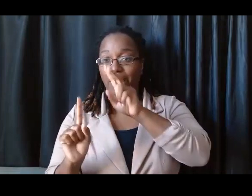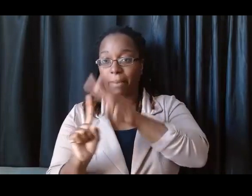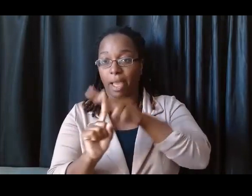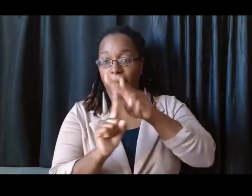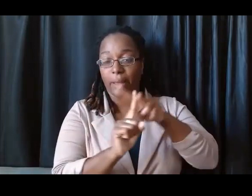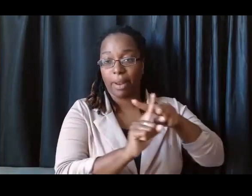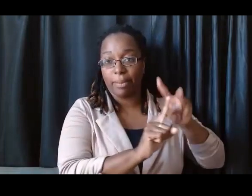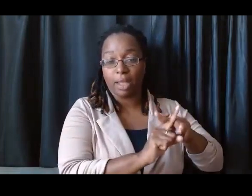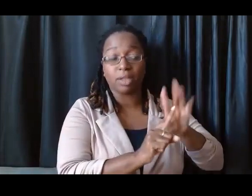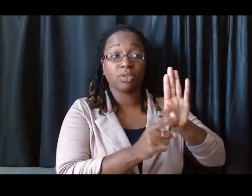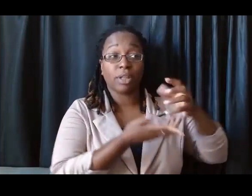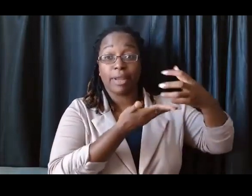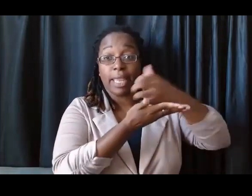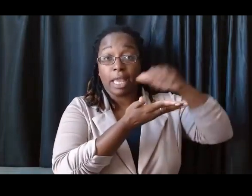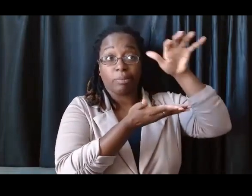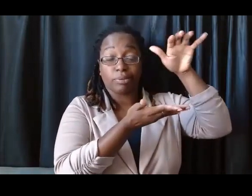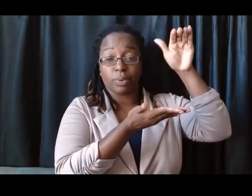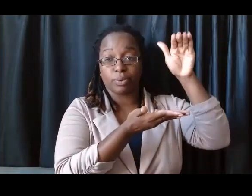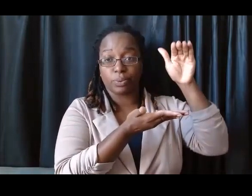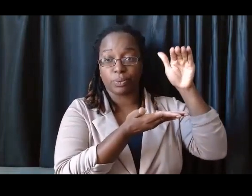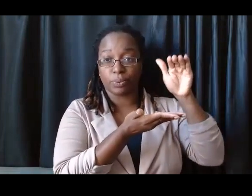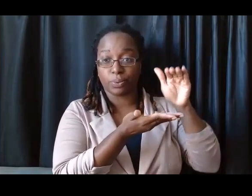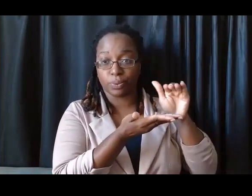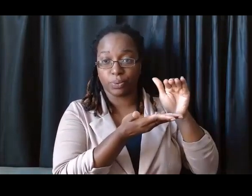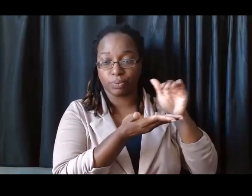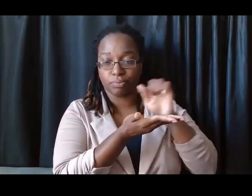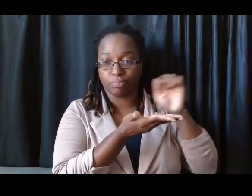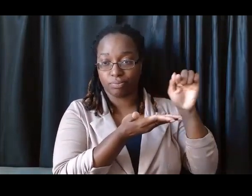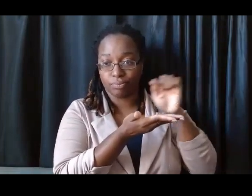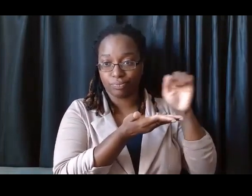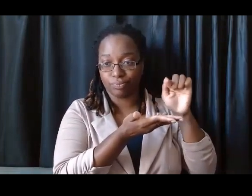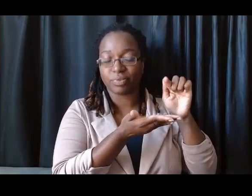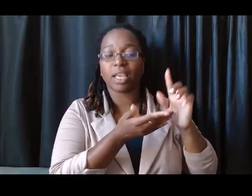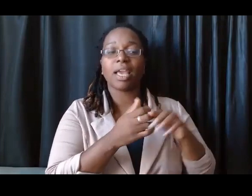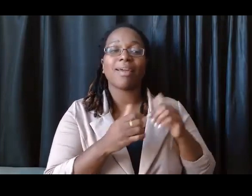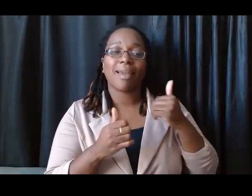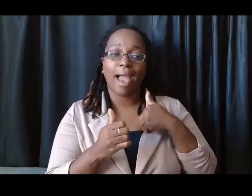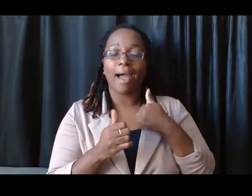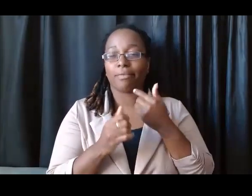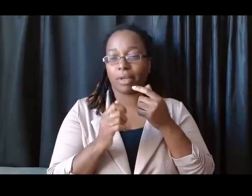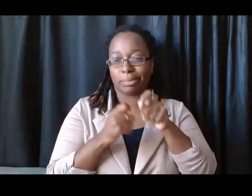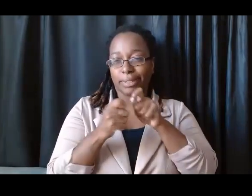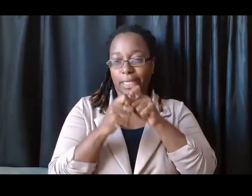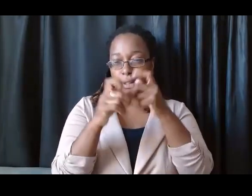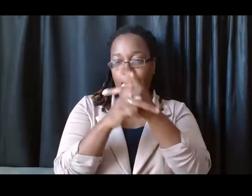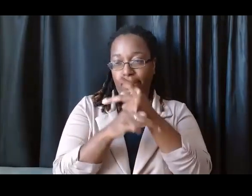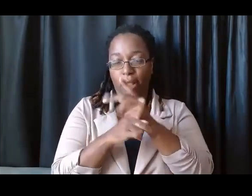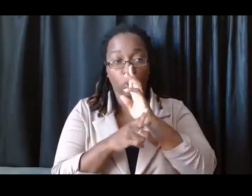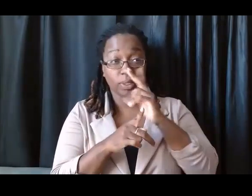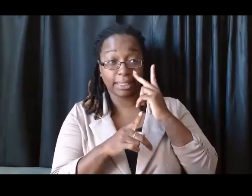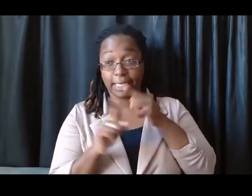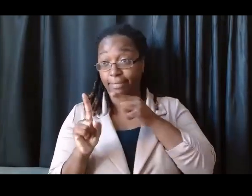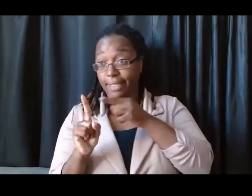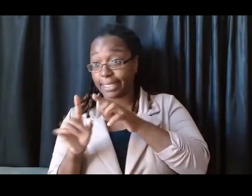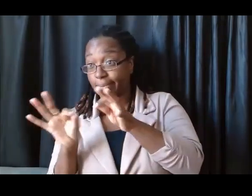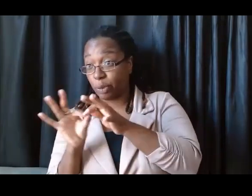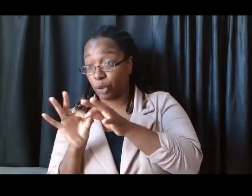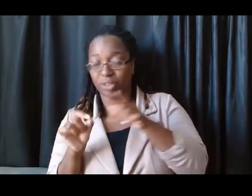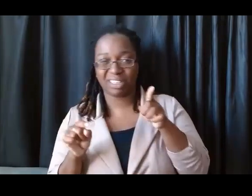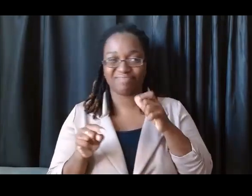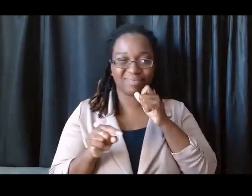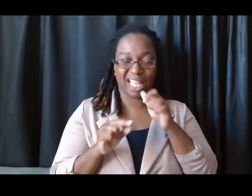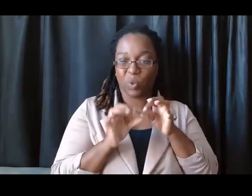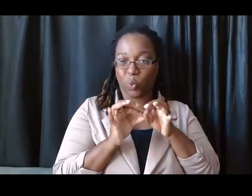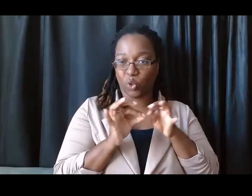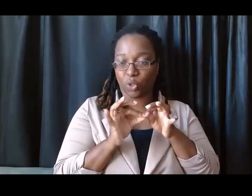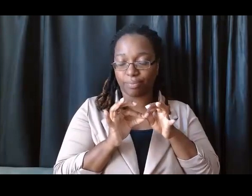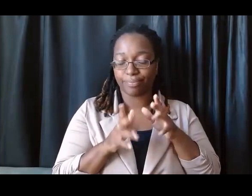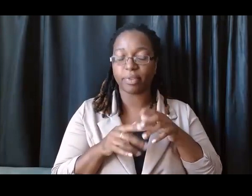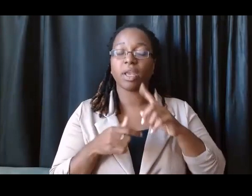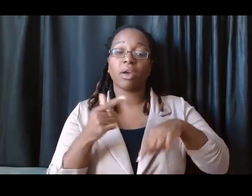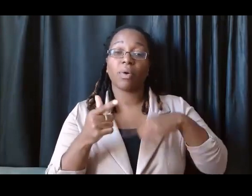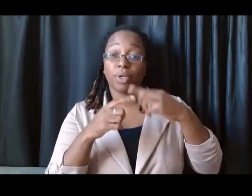They figure out how much of a person's income is countable. When they use that calculation,